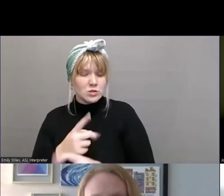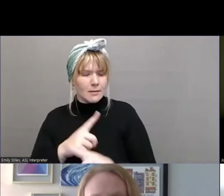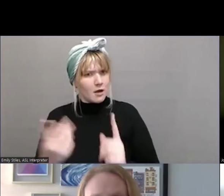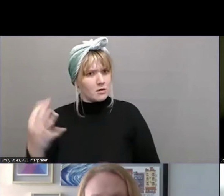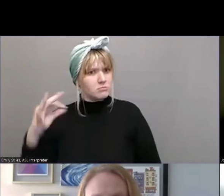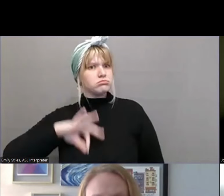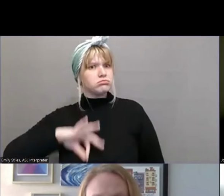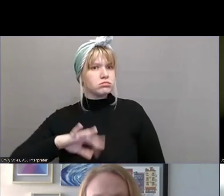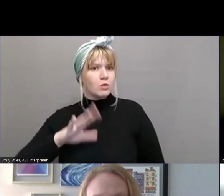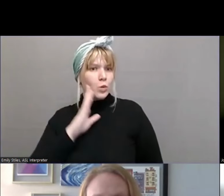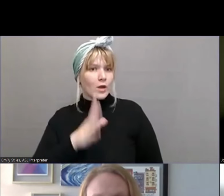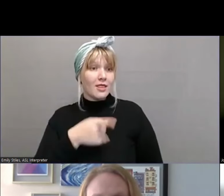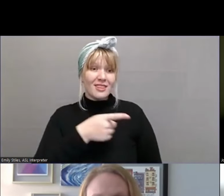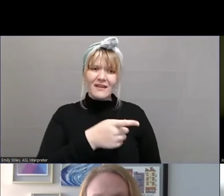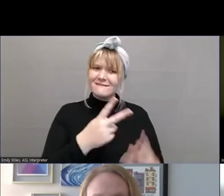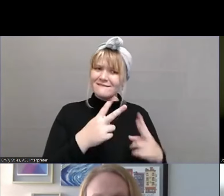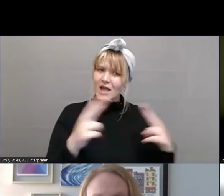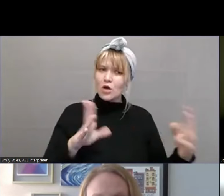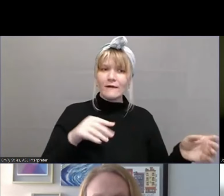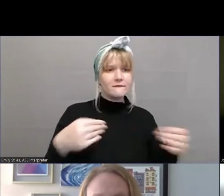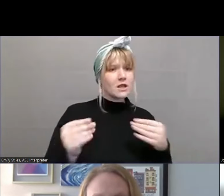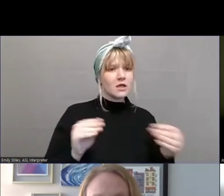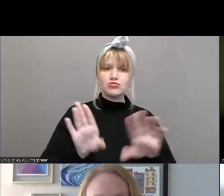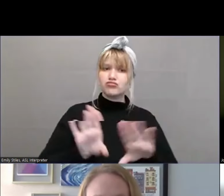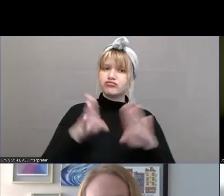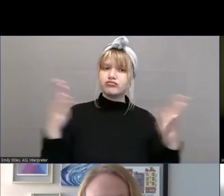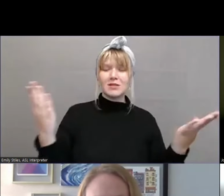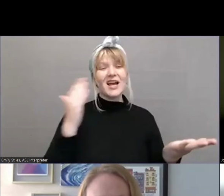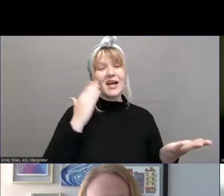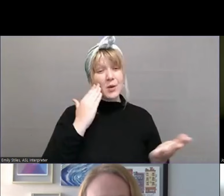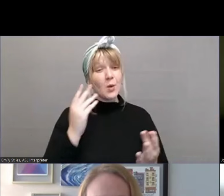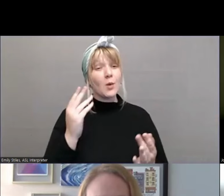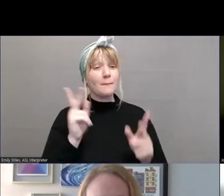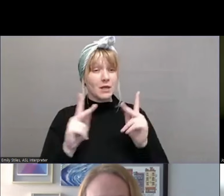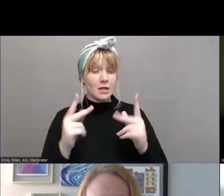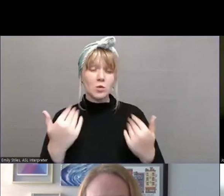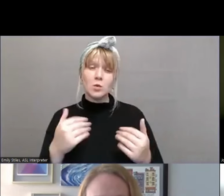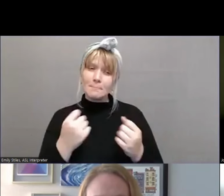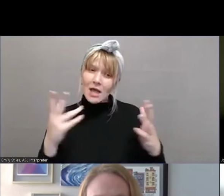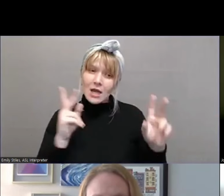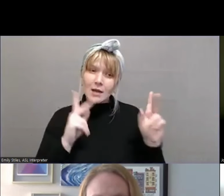We understand that people, many people are on limited income and it’s especially difficult now.